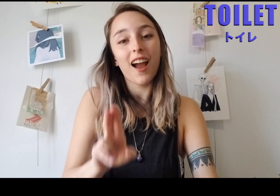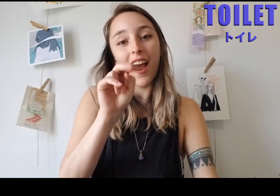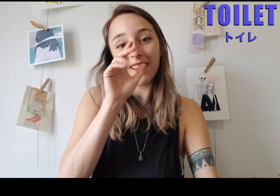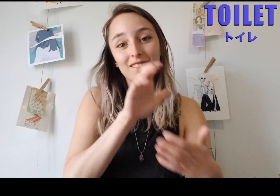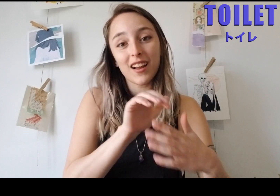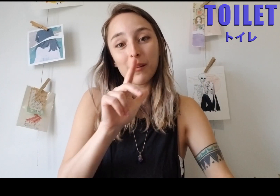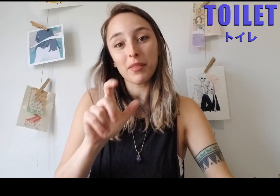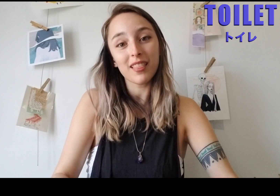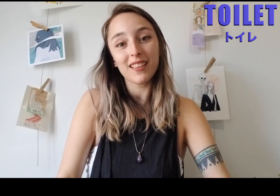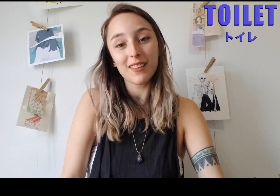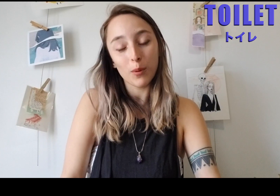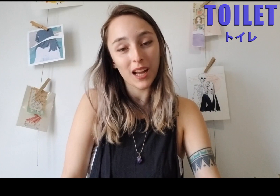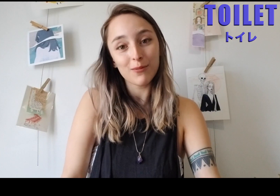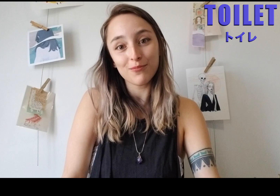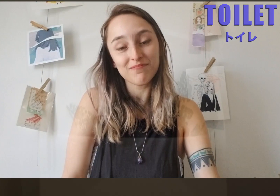It is unbelievable. Wow.